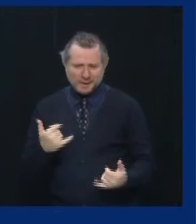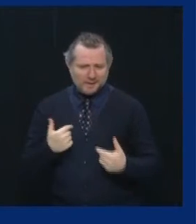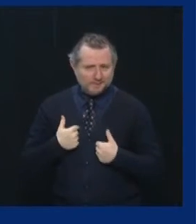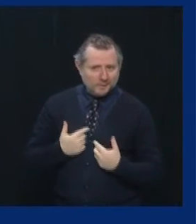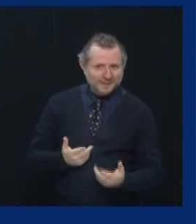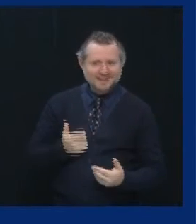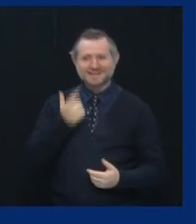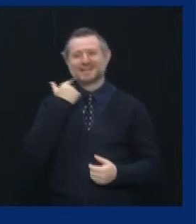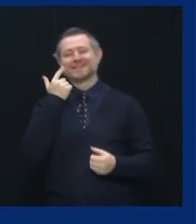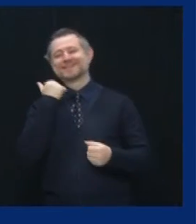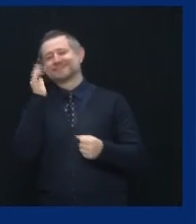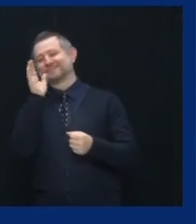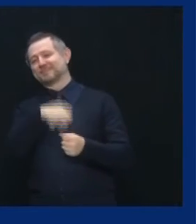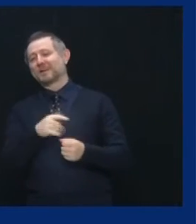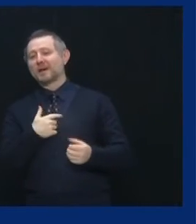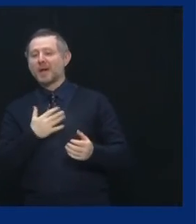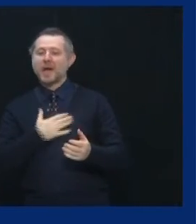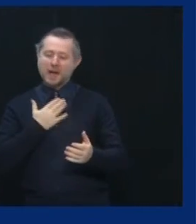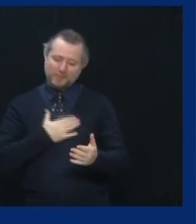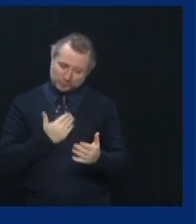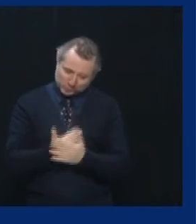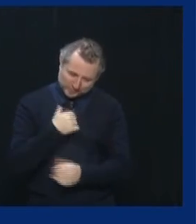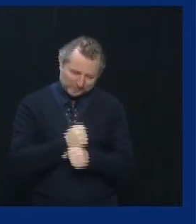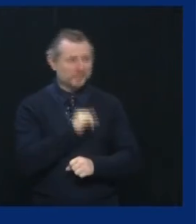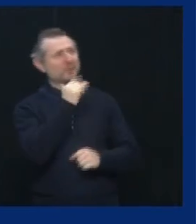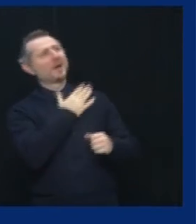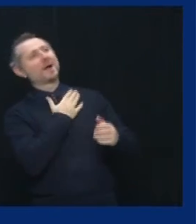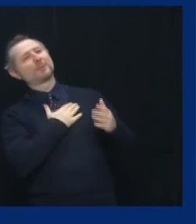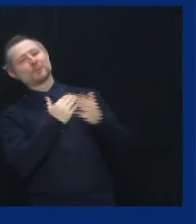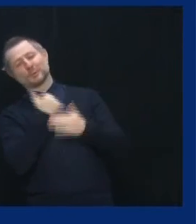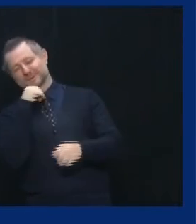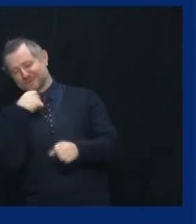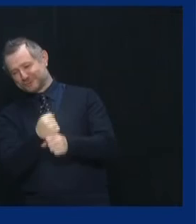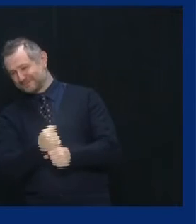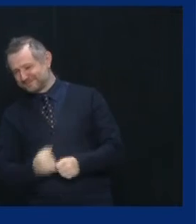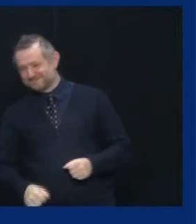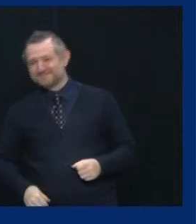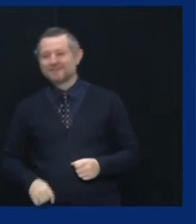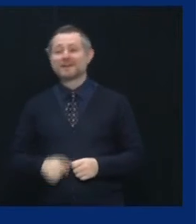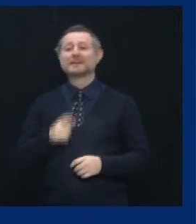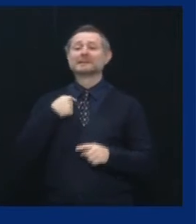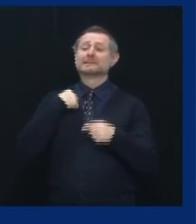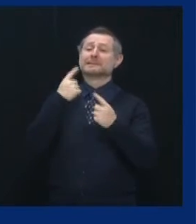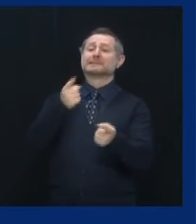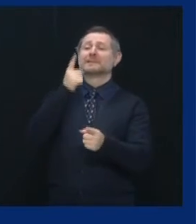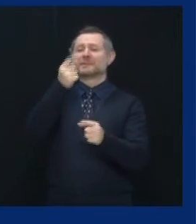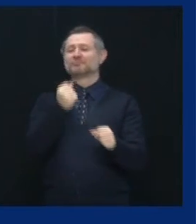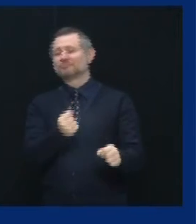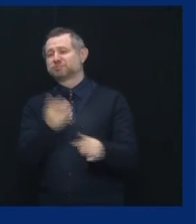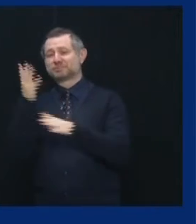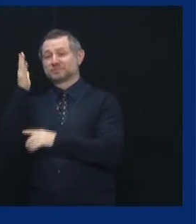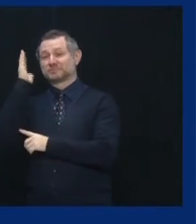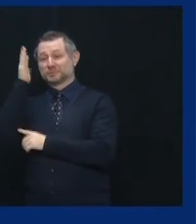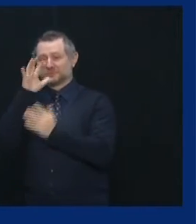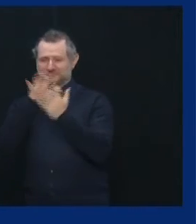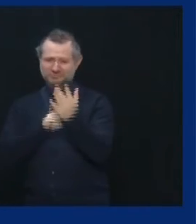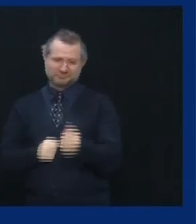YOU CAN HEAR ME? I CAN MATTER YOU NOW. IS THIS A COMMERCIAL FOR VERDICT? YES, HAPPY NEW YEAR.